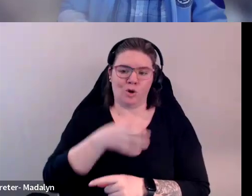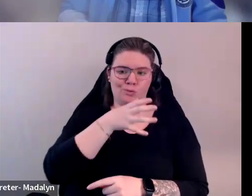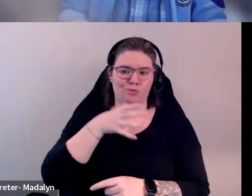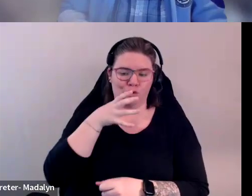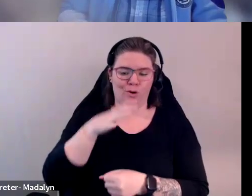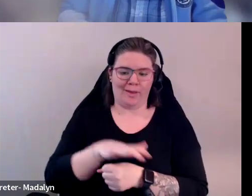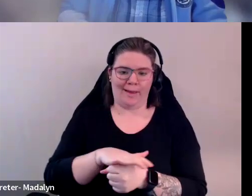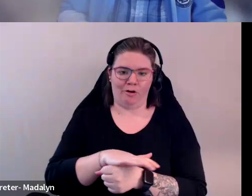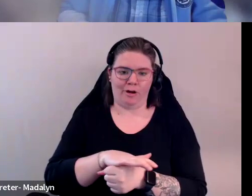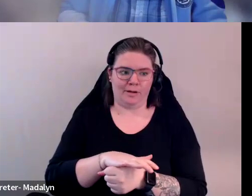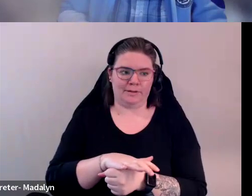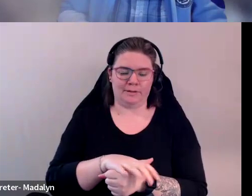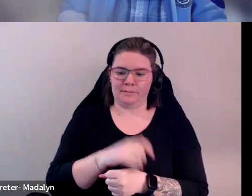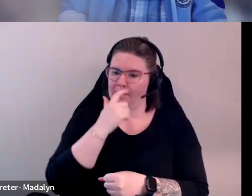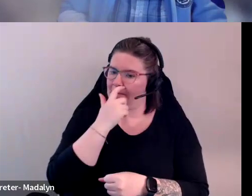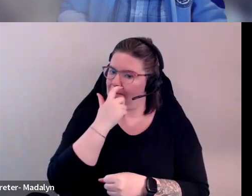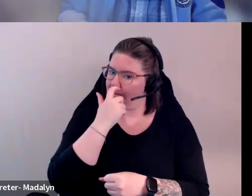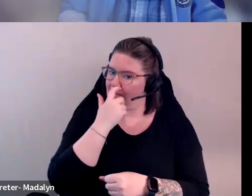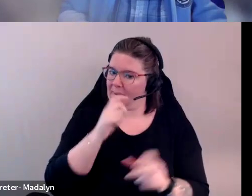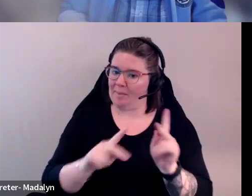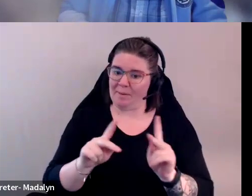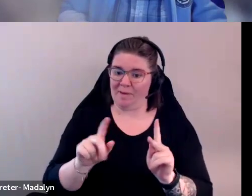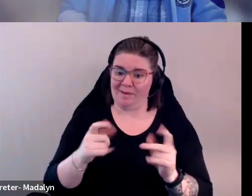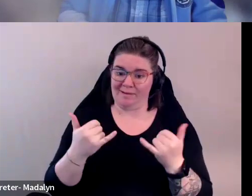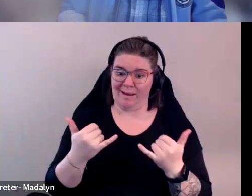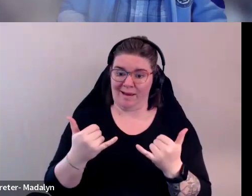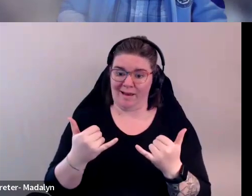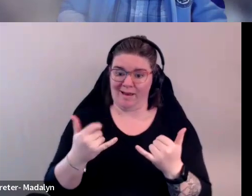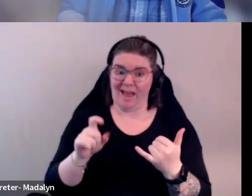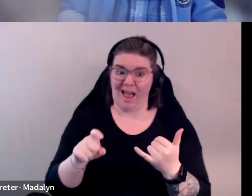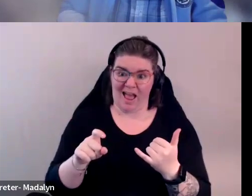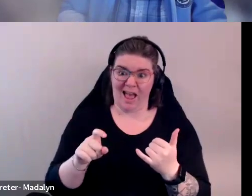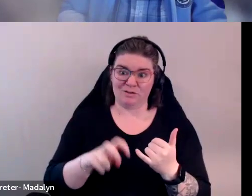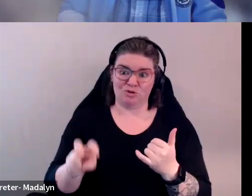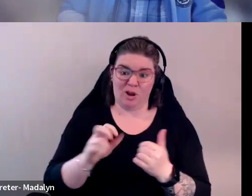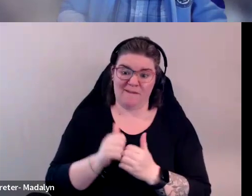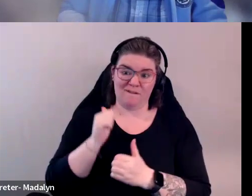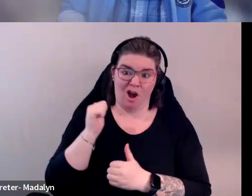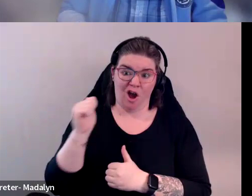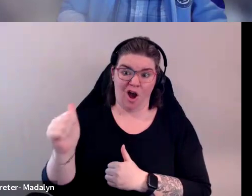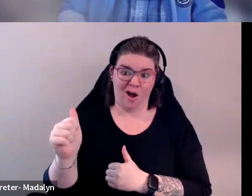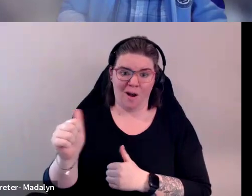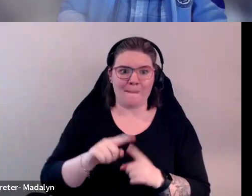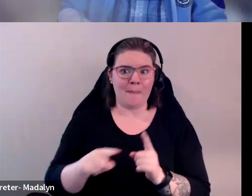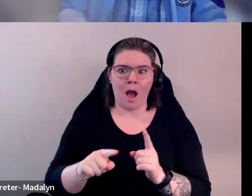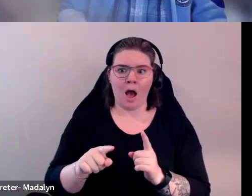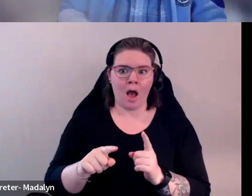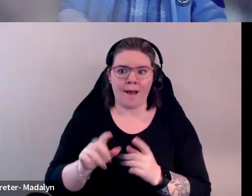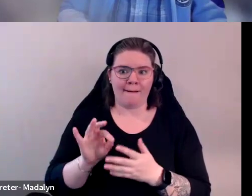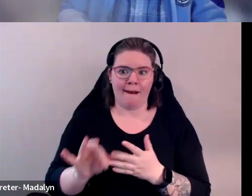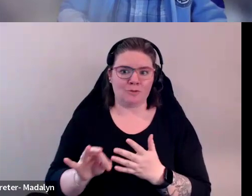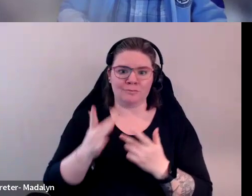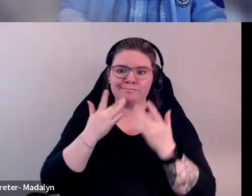Tom Olin: you know, we got people now have to travel very, very far with very little transportation, you know, in our world.